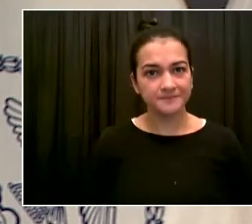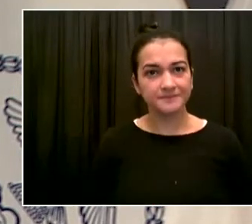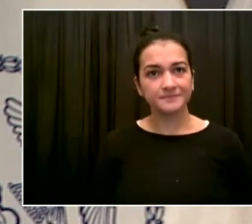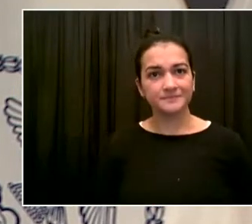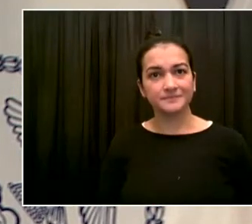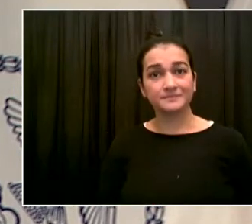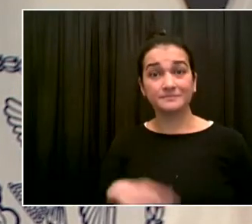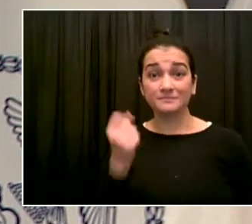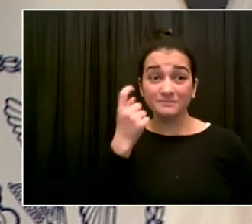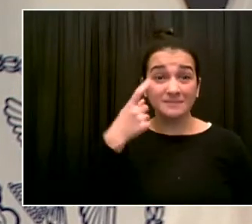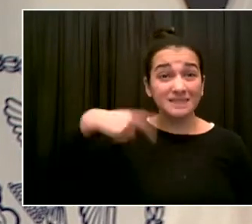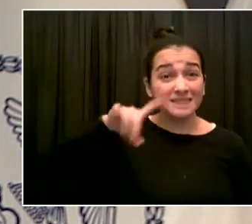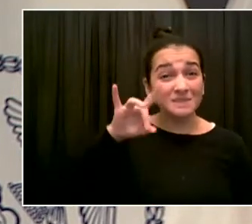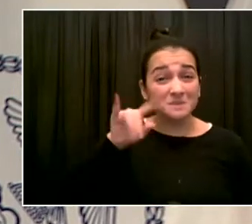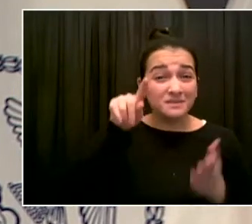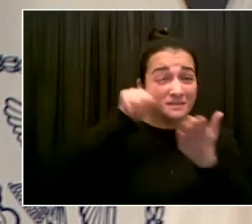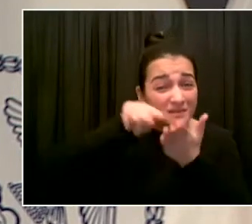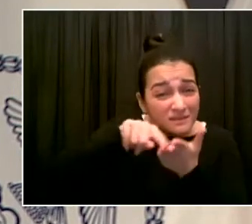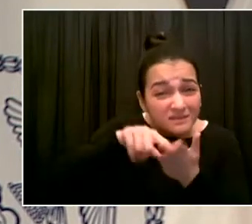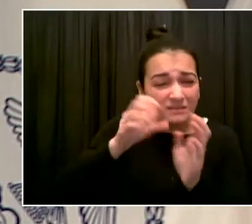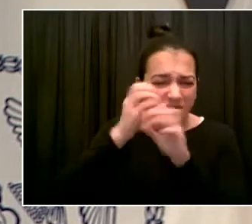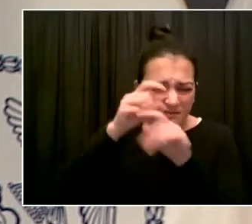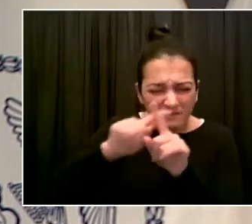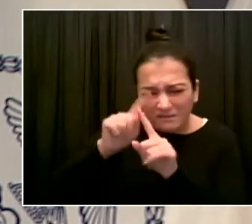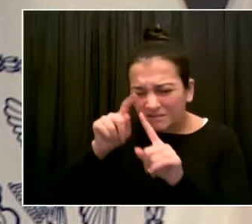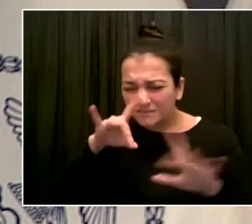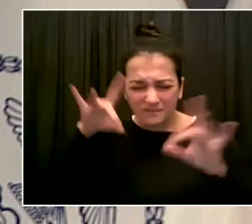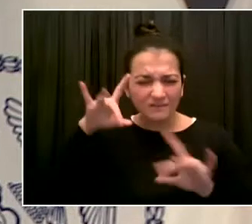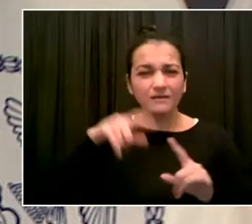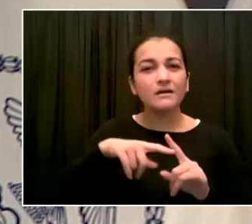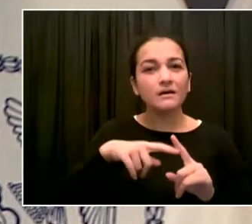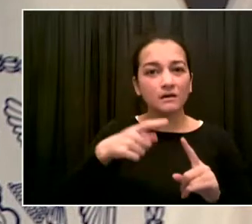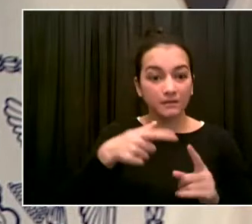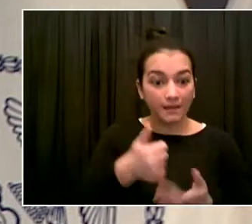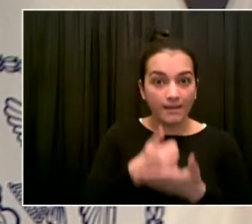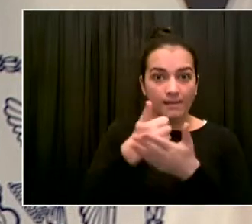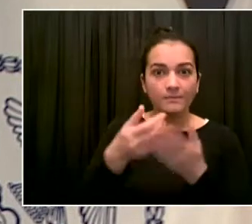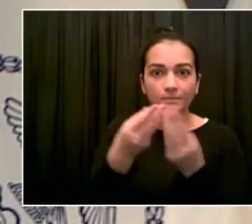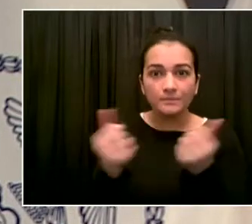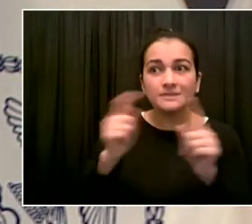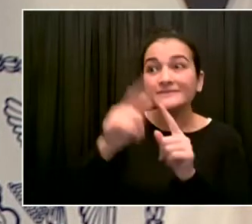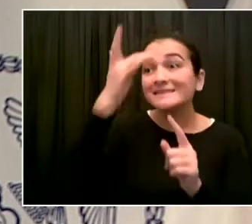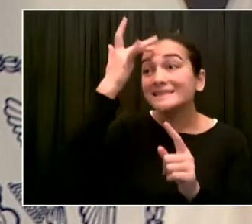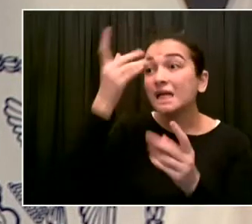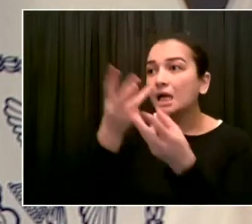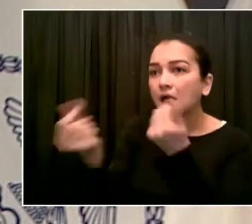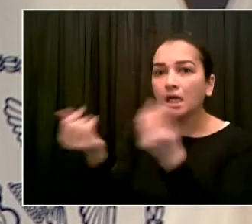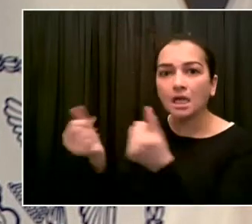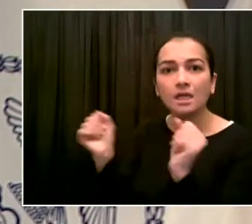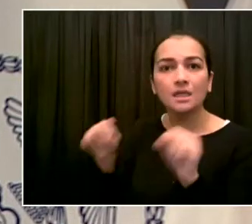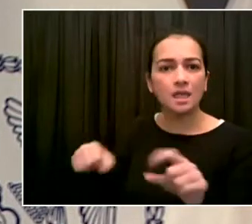SCNIECES LDEAS TO LIFESAVING CURES. GIVEN WHAT'S AT STAKE, I THINK THIS IS THE